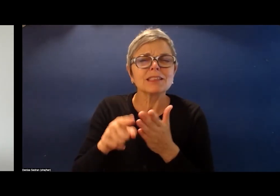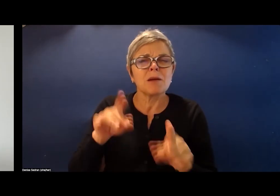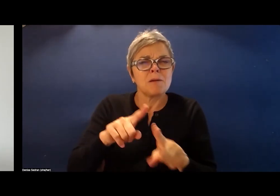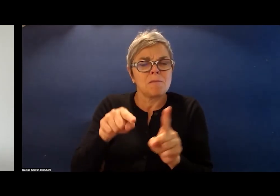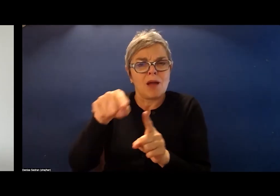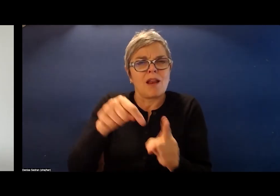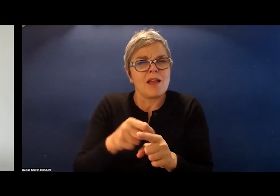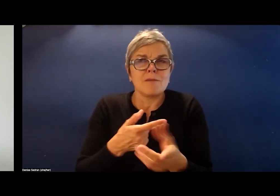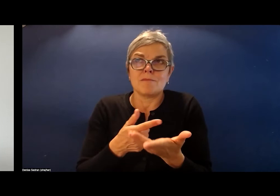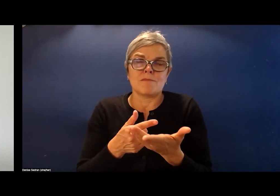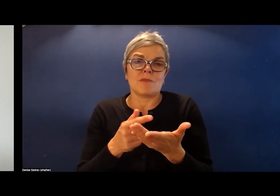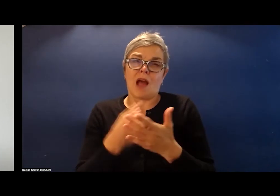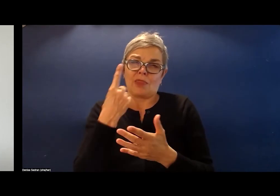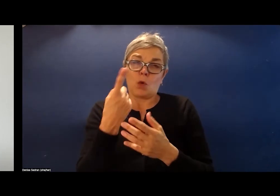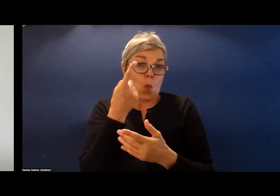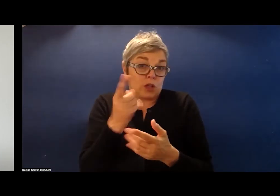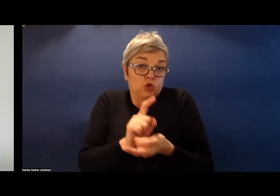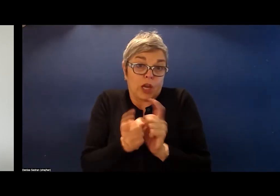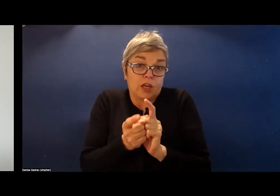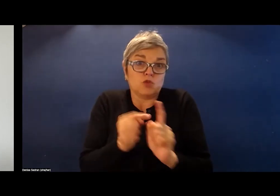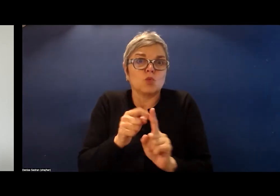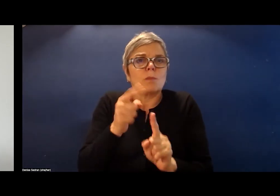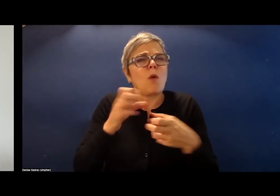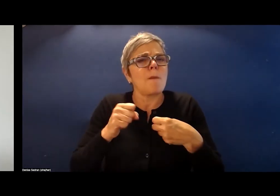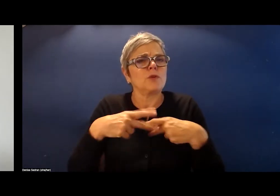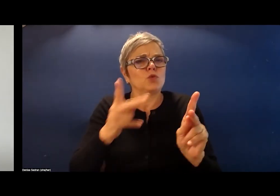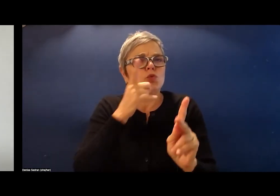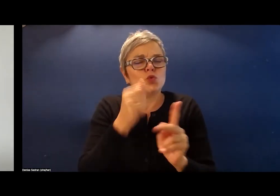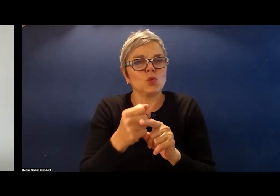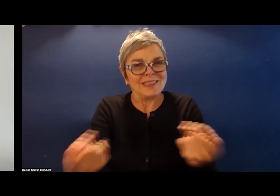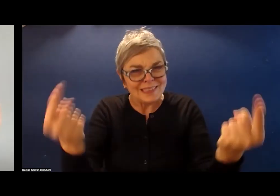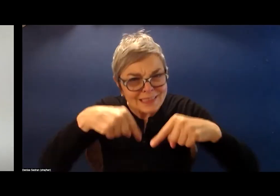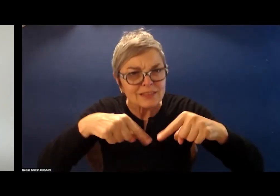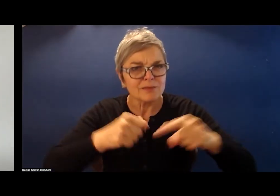I remember in our early conversations about the field school, we had talked about a kind of final exhibition,